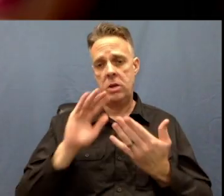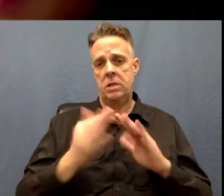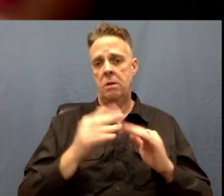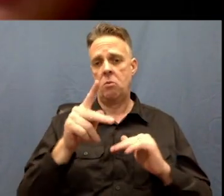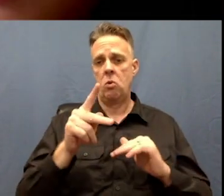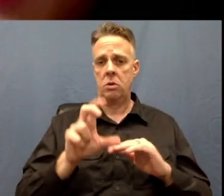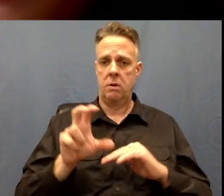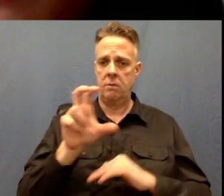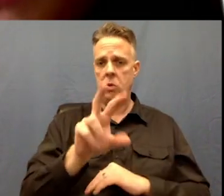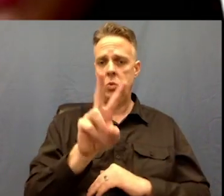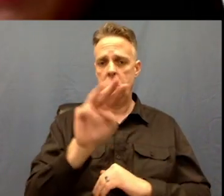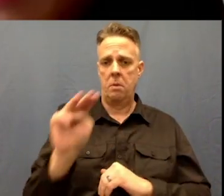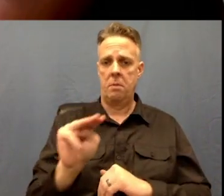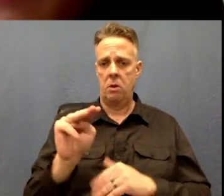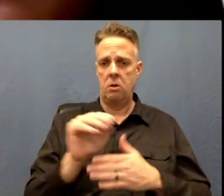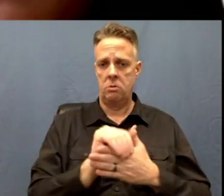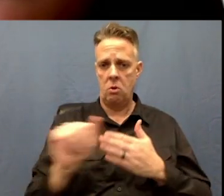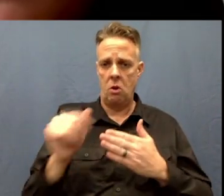$2 MILLION IN THE OREGON WORKER RELIEF FUND